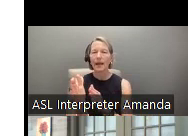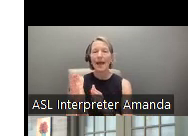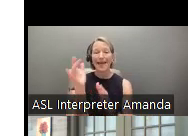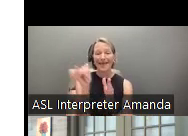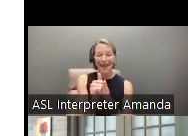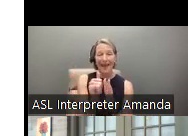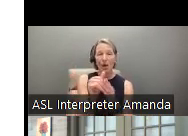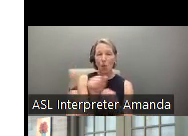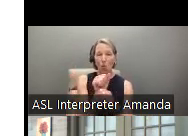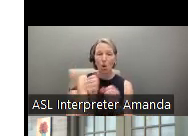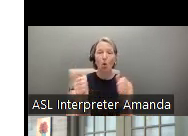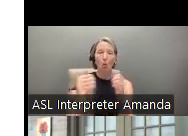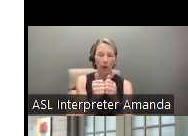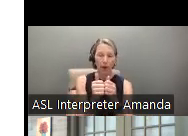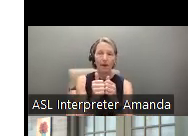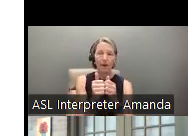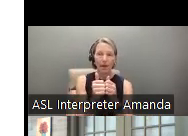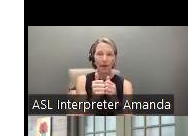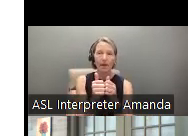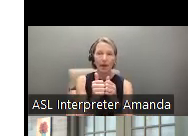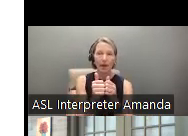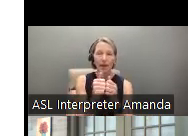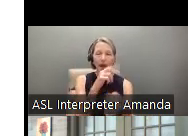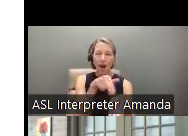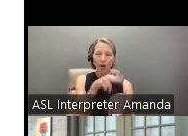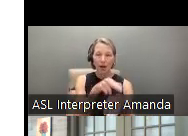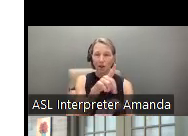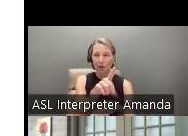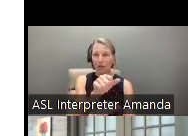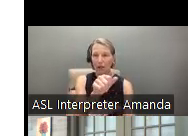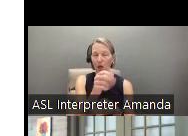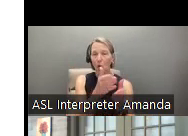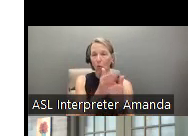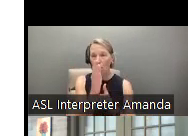will work in conjunction with um our National Disability Rights Network and Social Security